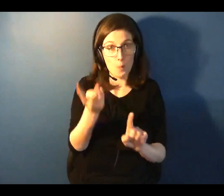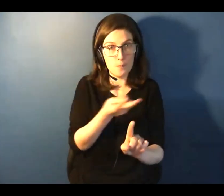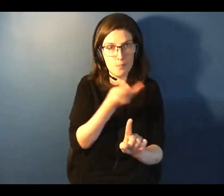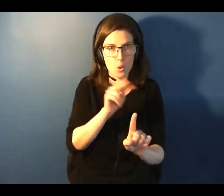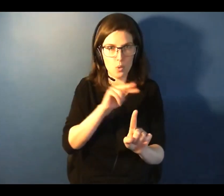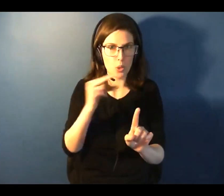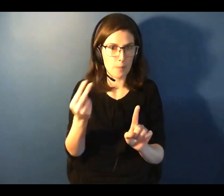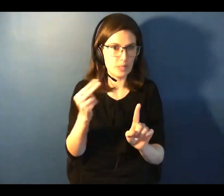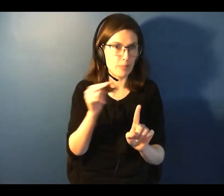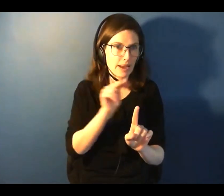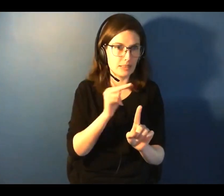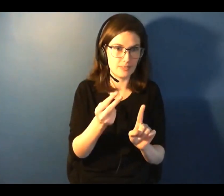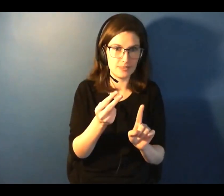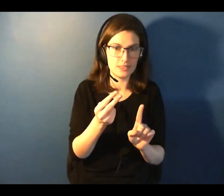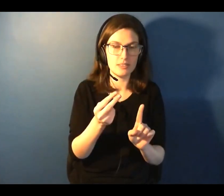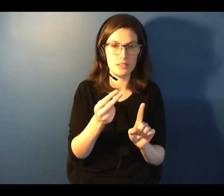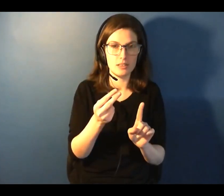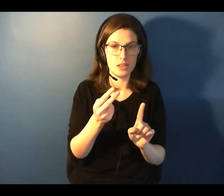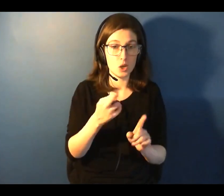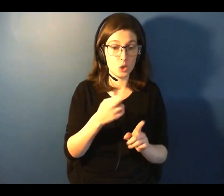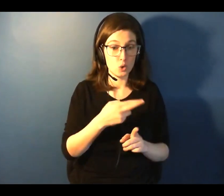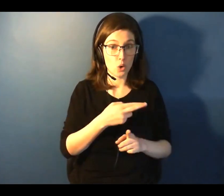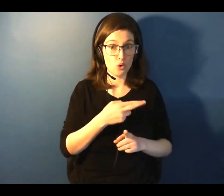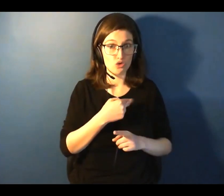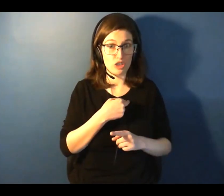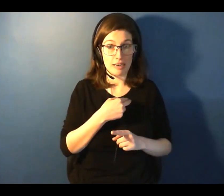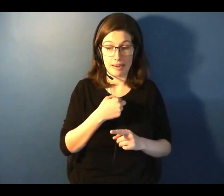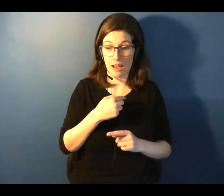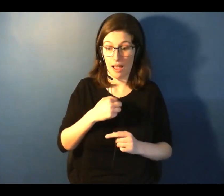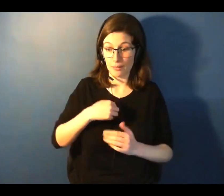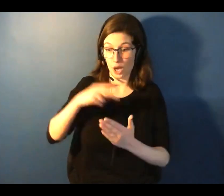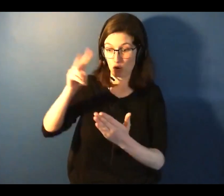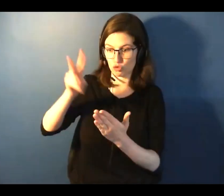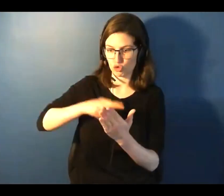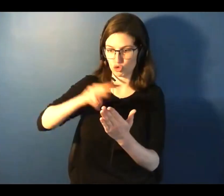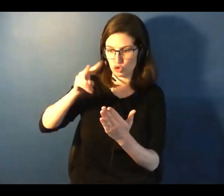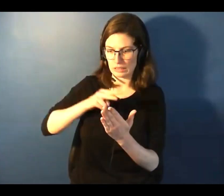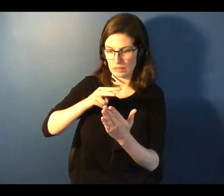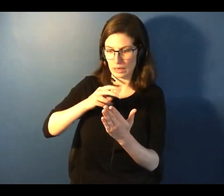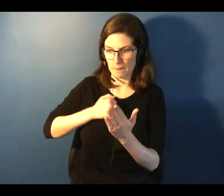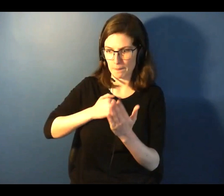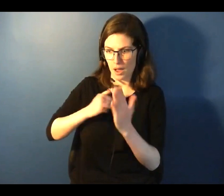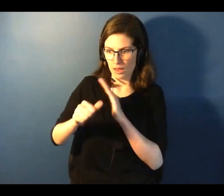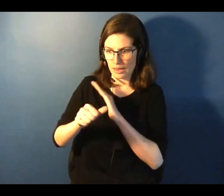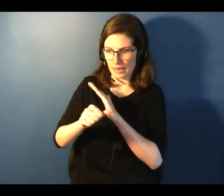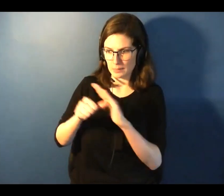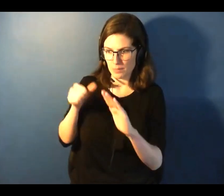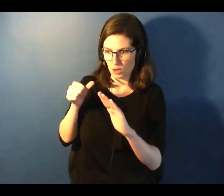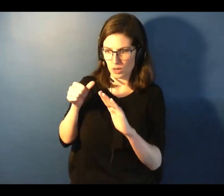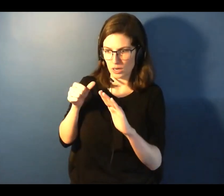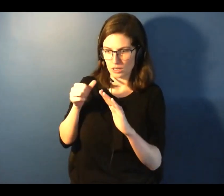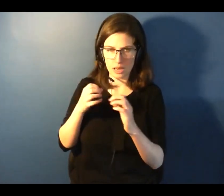is to deliver to the audience the experience I have in reading the play, so that my first